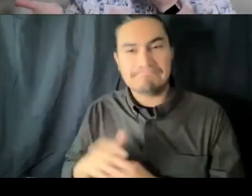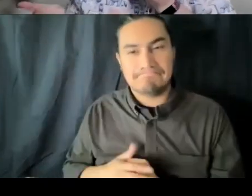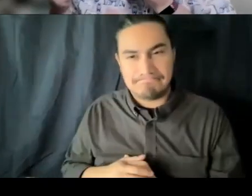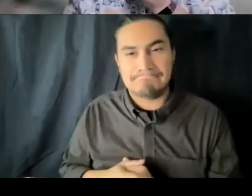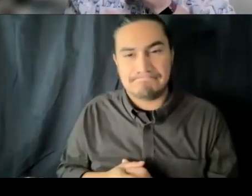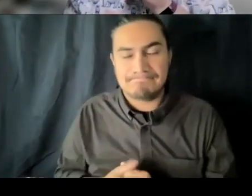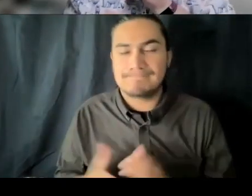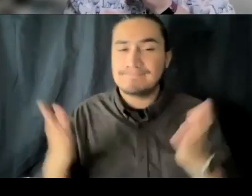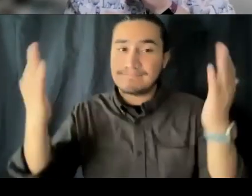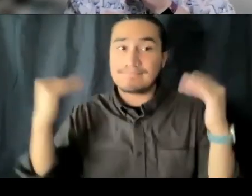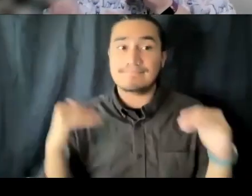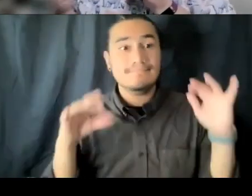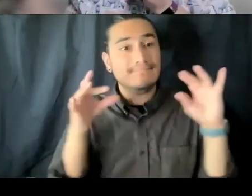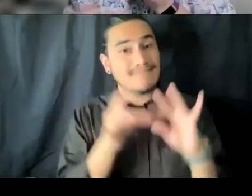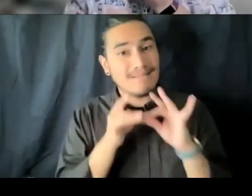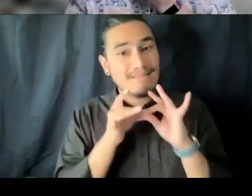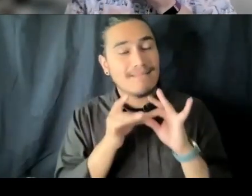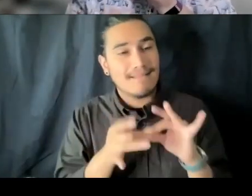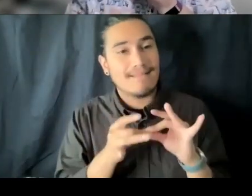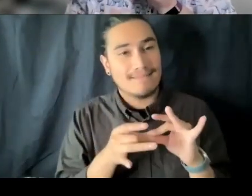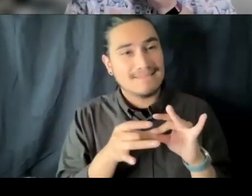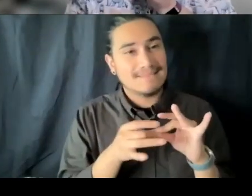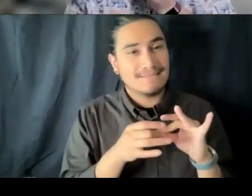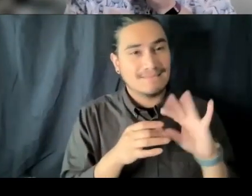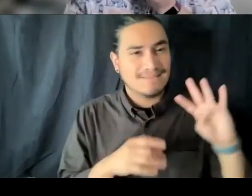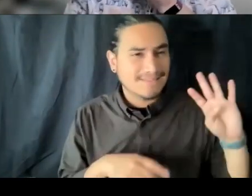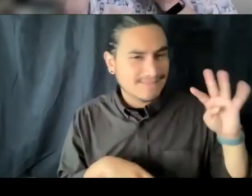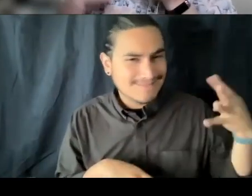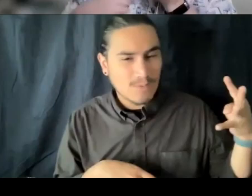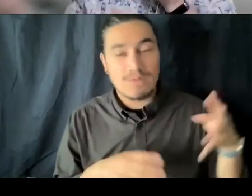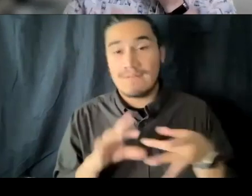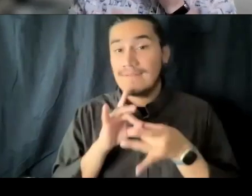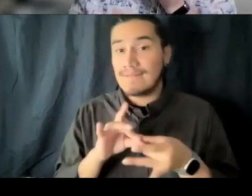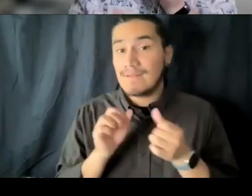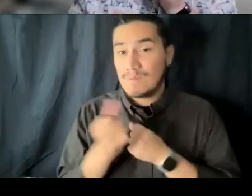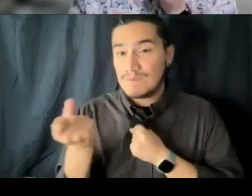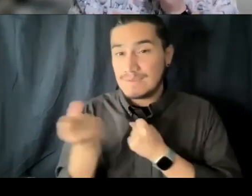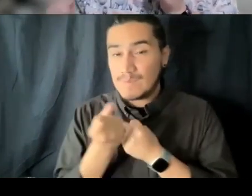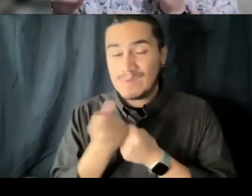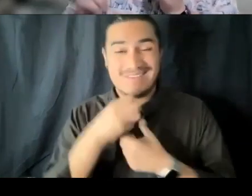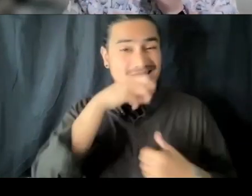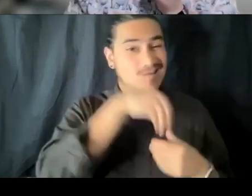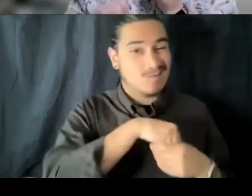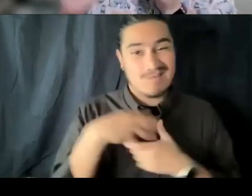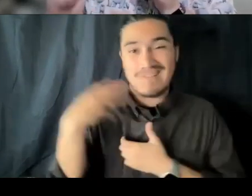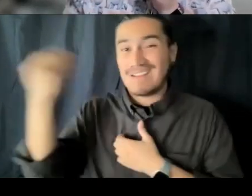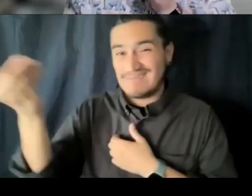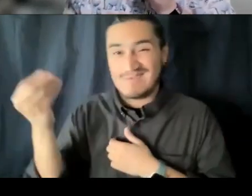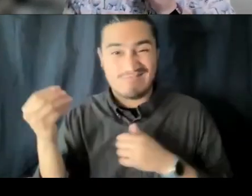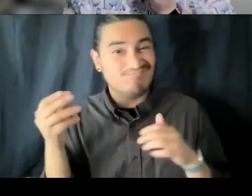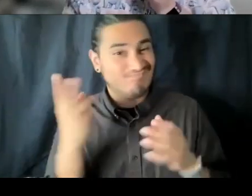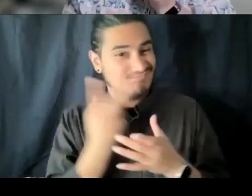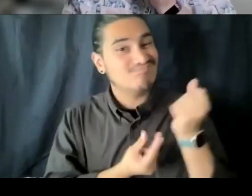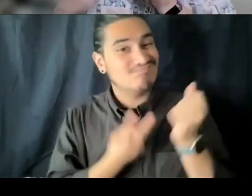Next up, connect, help the person connect with support, internal and external, identifying their strengths,